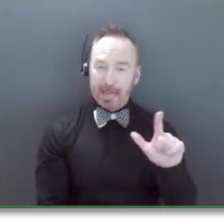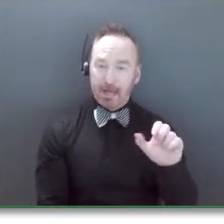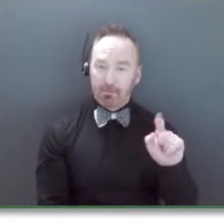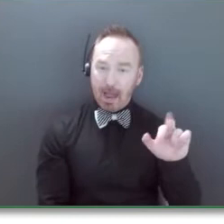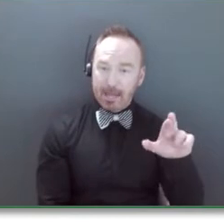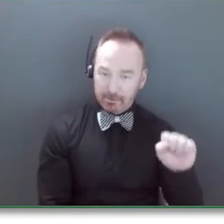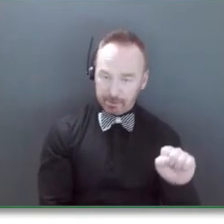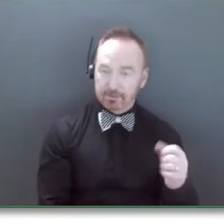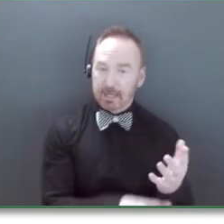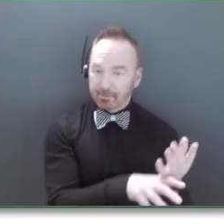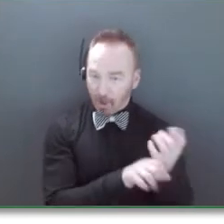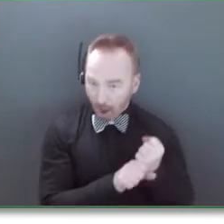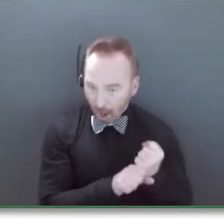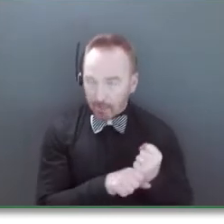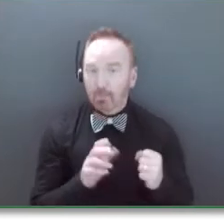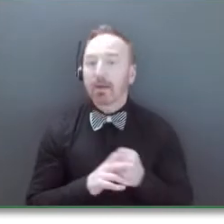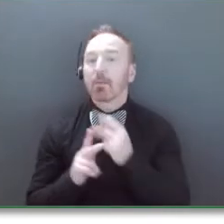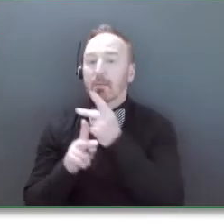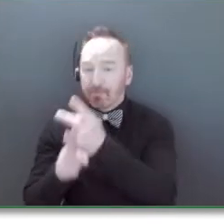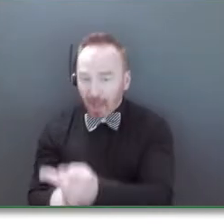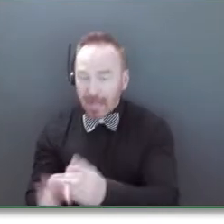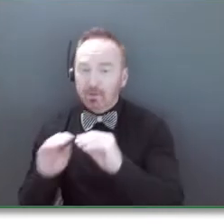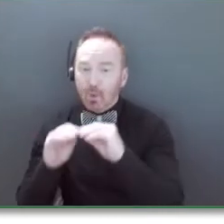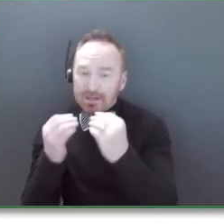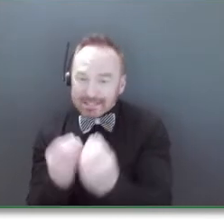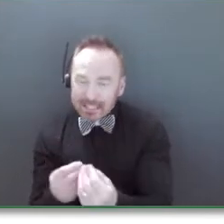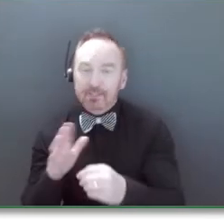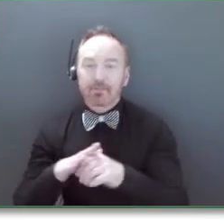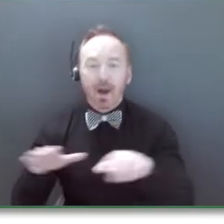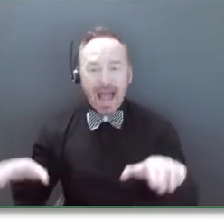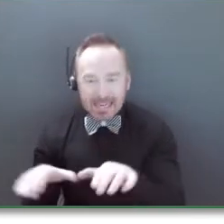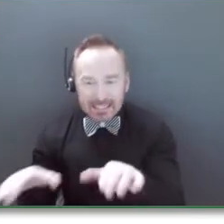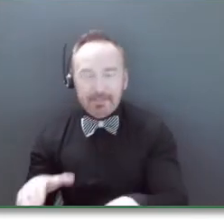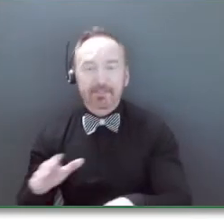services and activities like wildlife refuges, eco tours you know that kind of